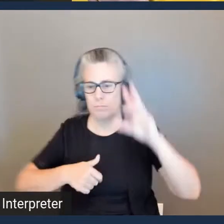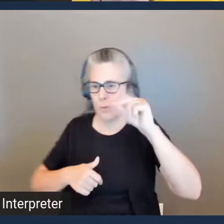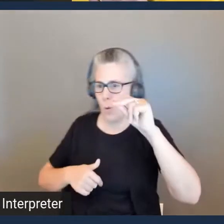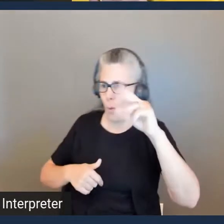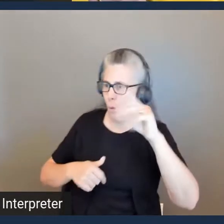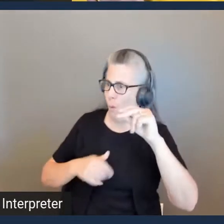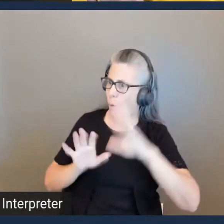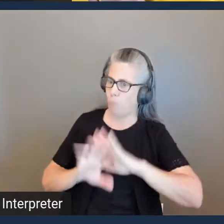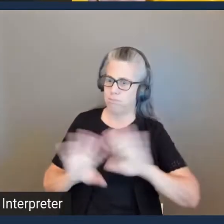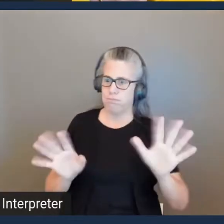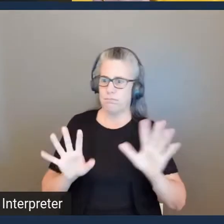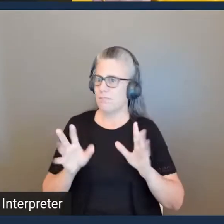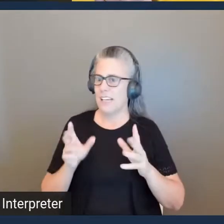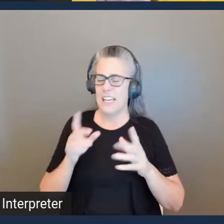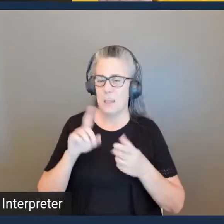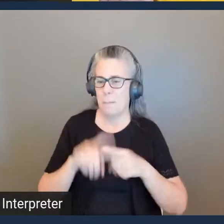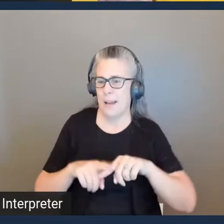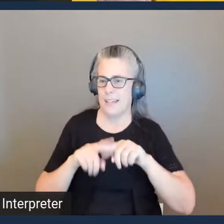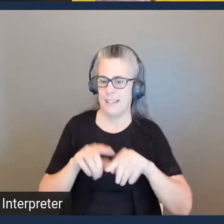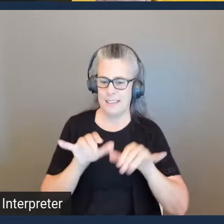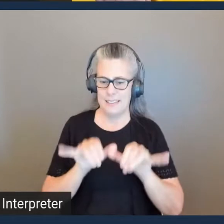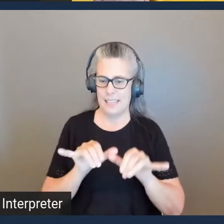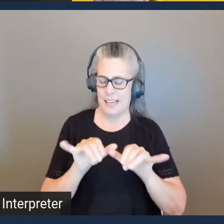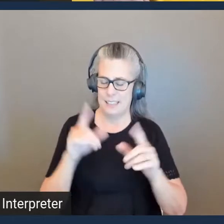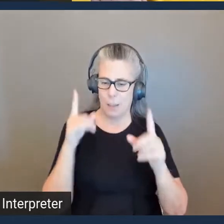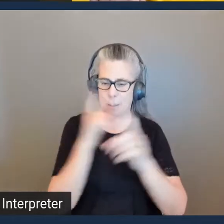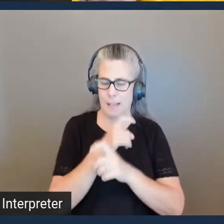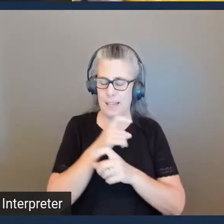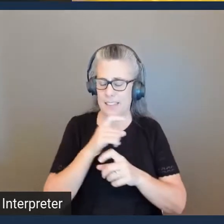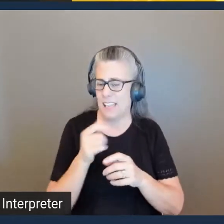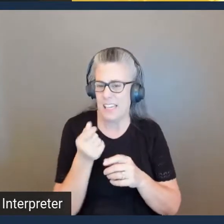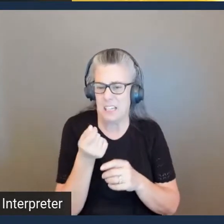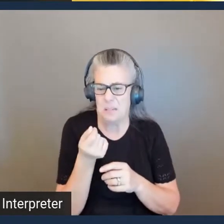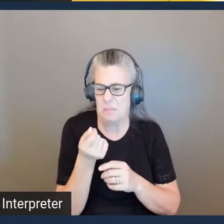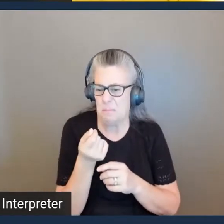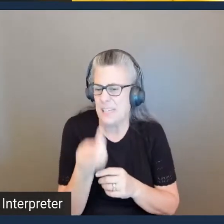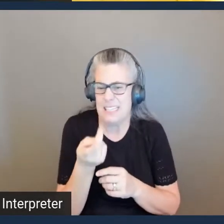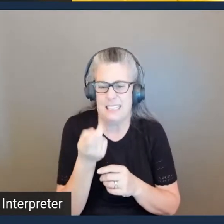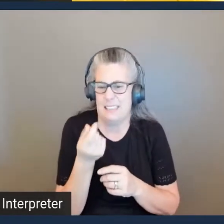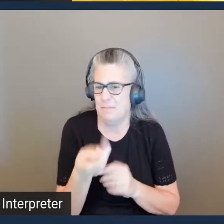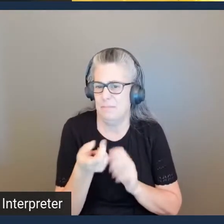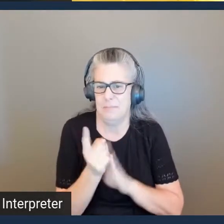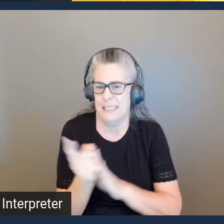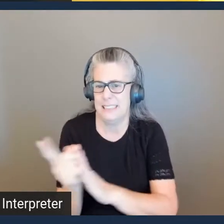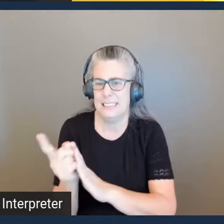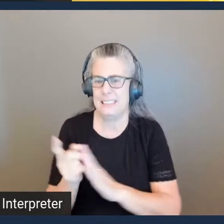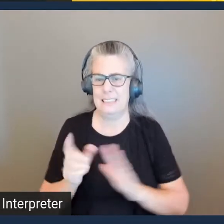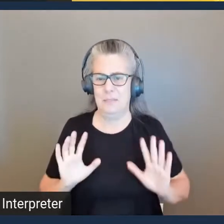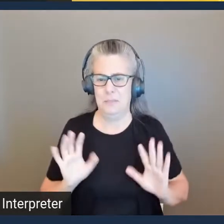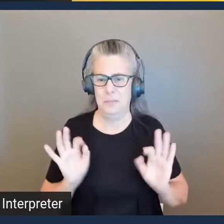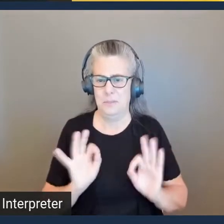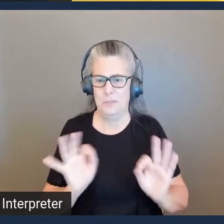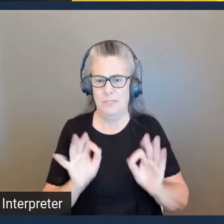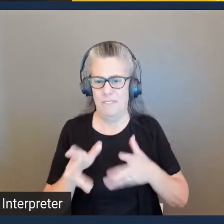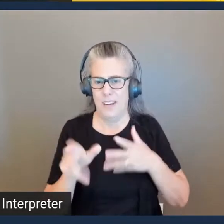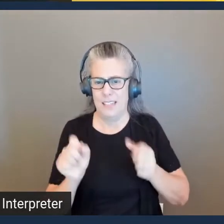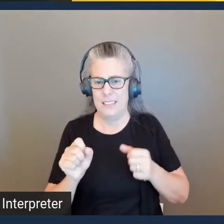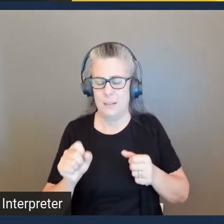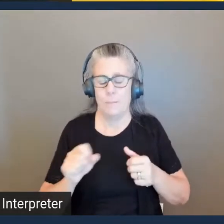and complexity of your model. In essence there's three options. There's a real file one, which has limitations of file size, right?